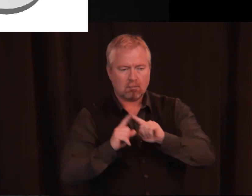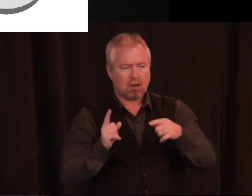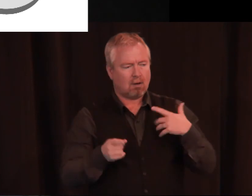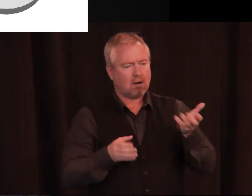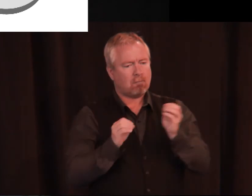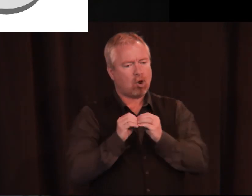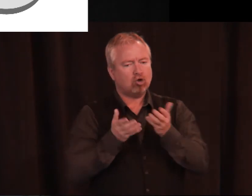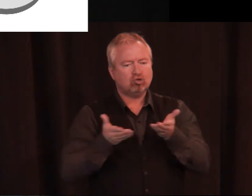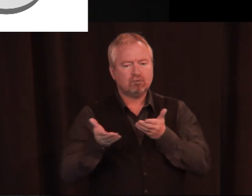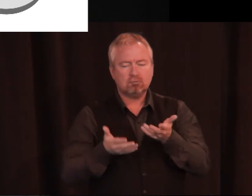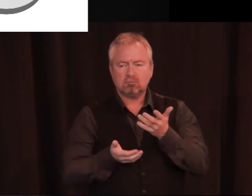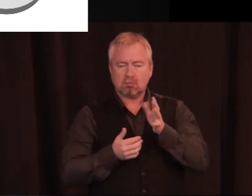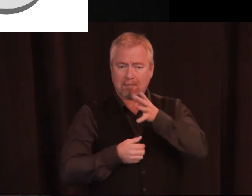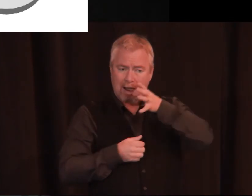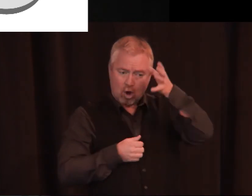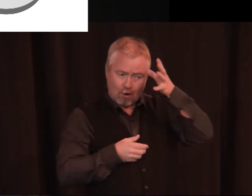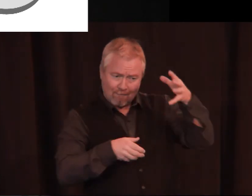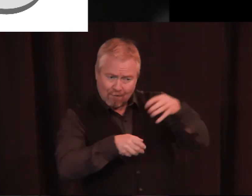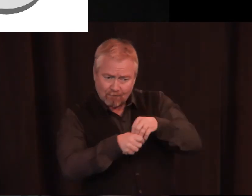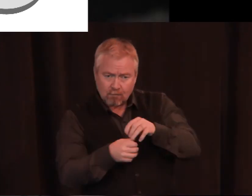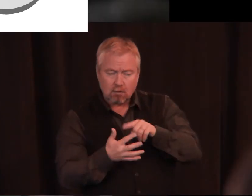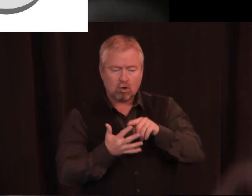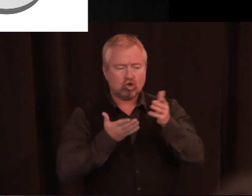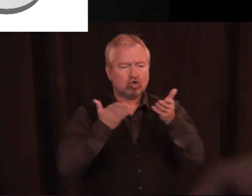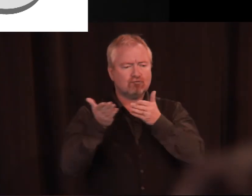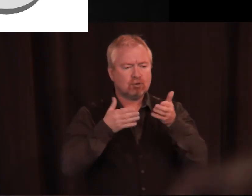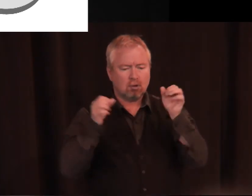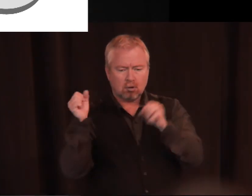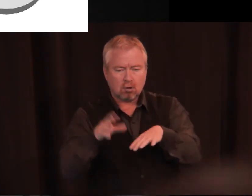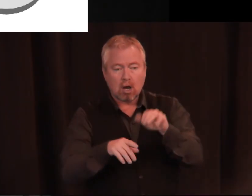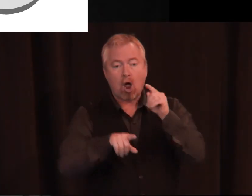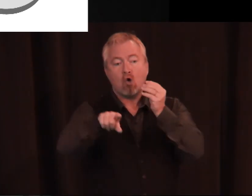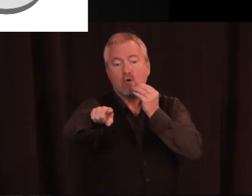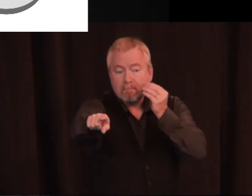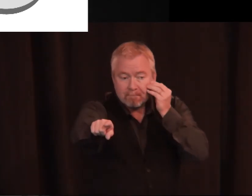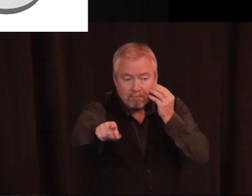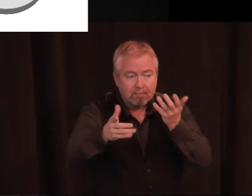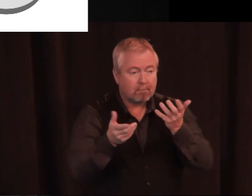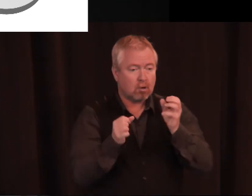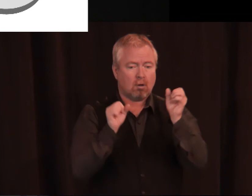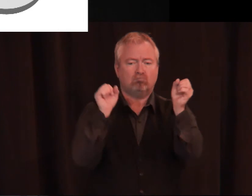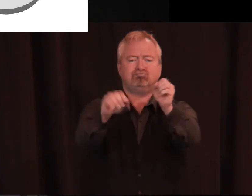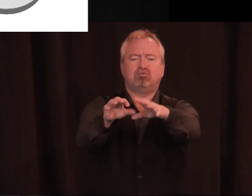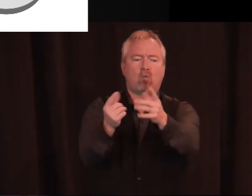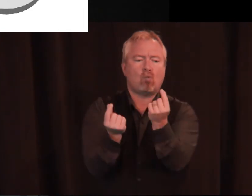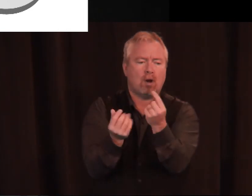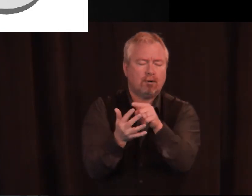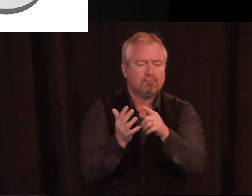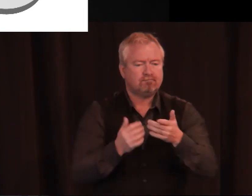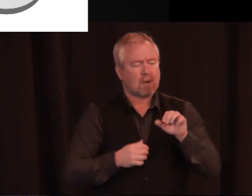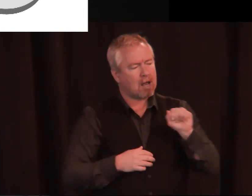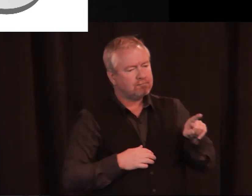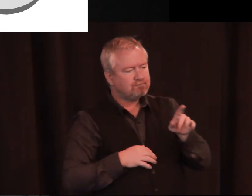we want those services to be taking place in the home. And, so, we ask the families and their service providers,